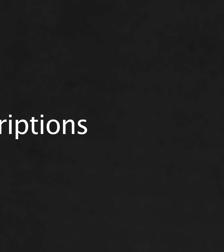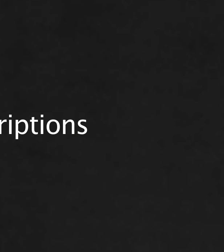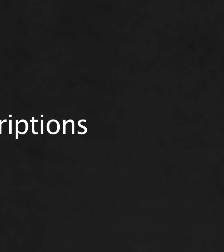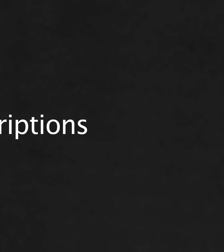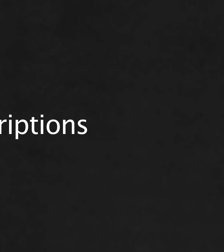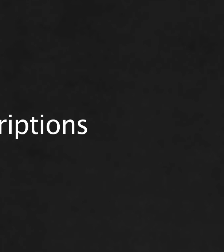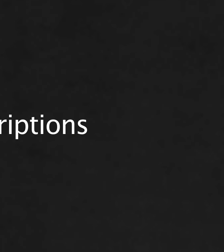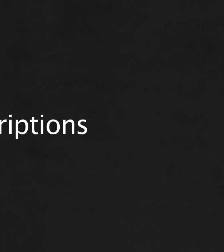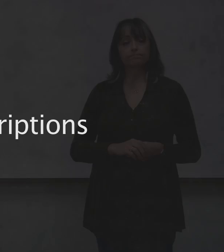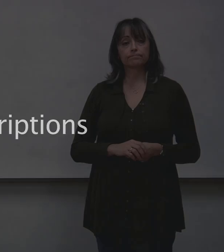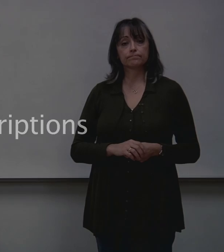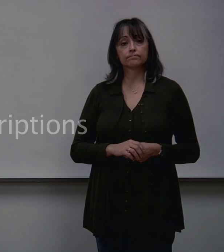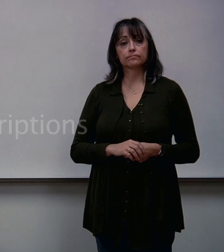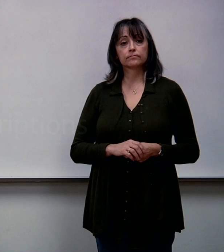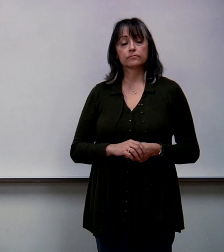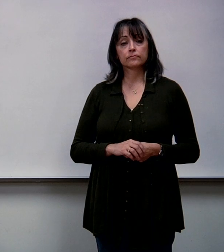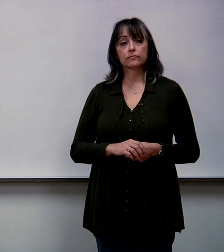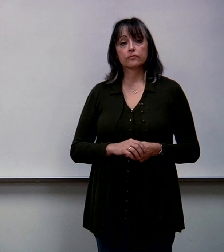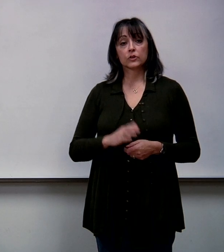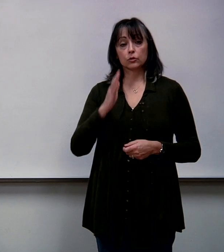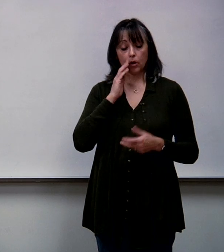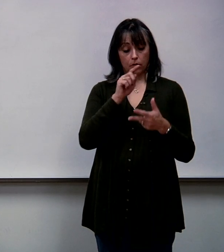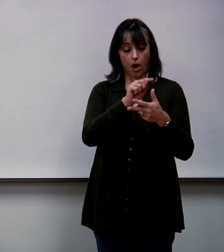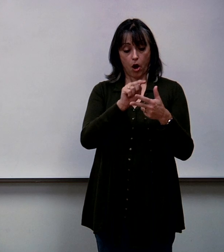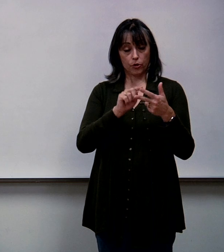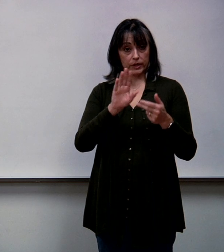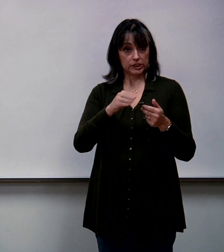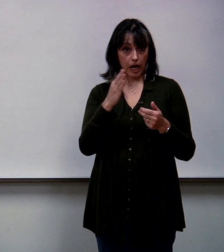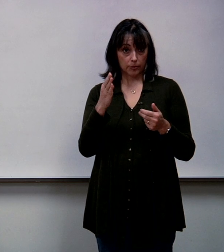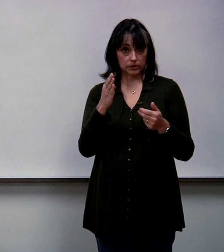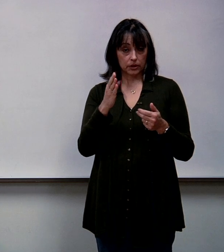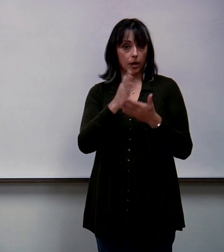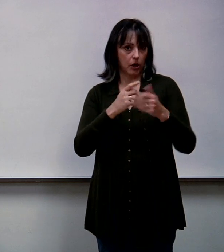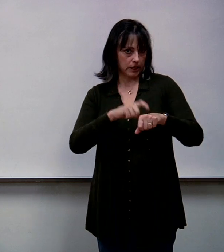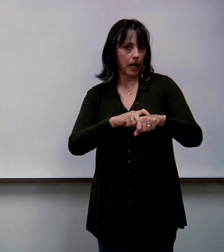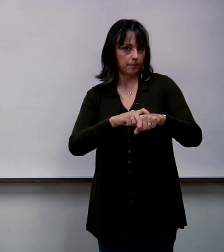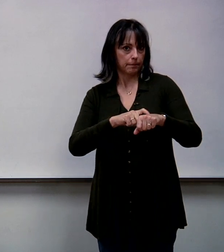Job descriptions. All three of these jobs are part time. So if you want to run for senator,